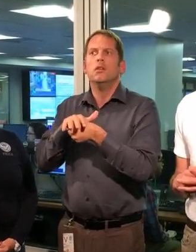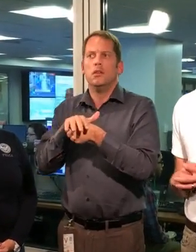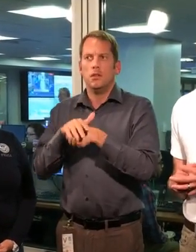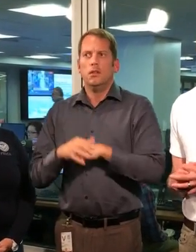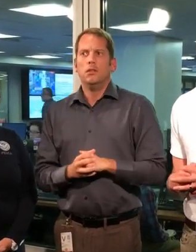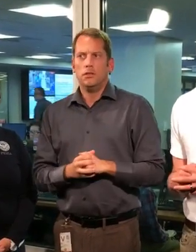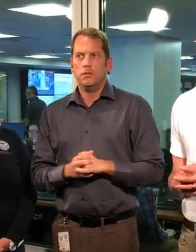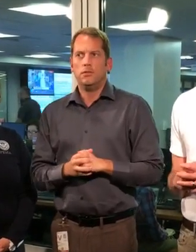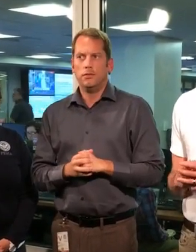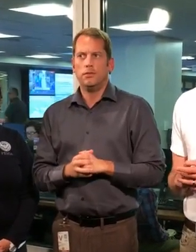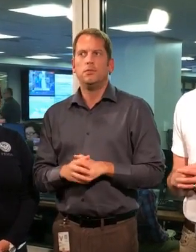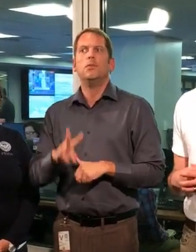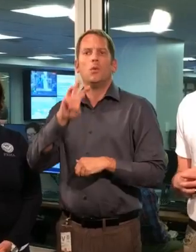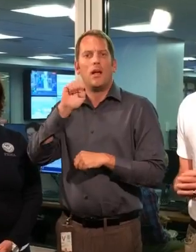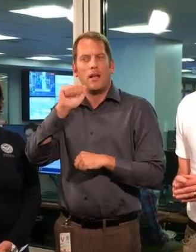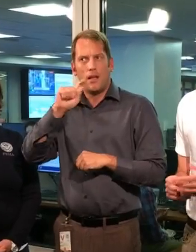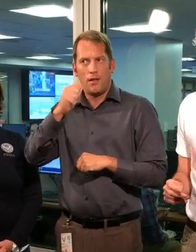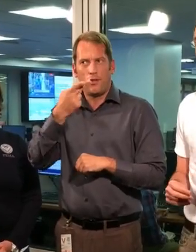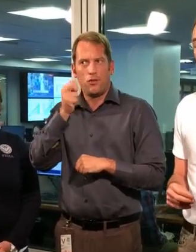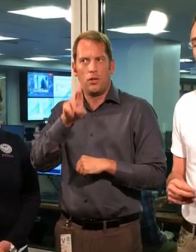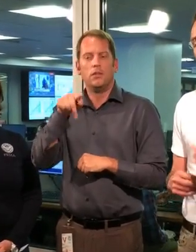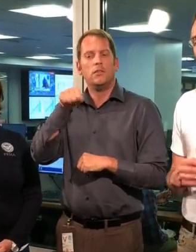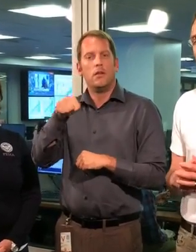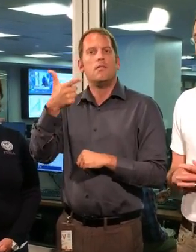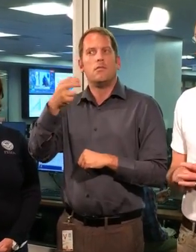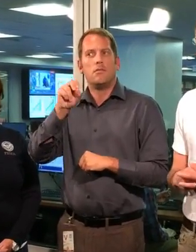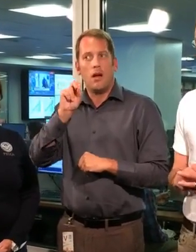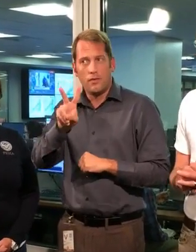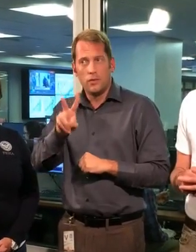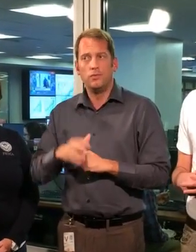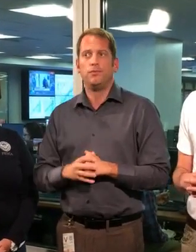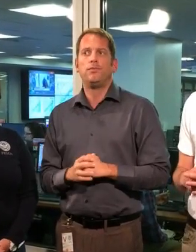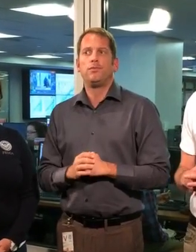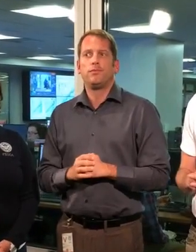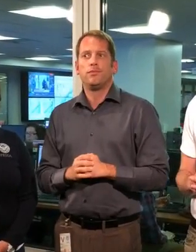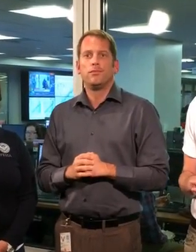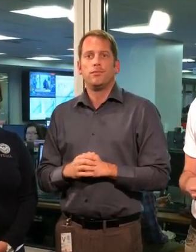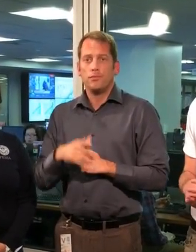radio to get the latest updates, also, remember that most of the flash flood fatalities occur